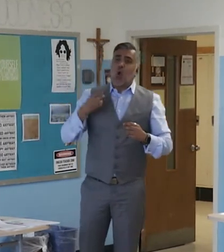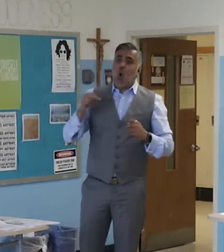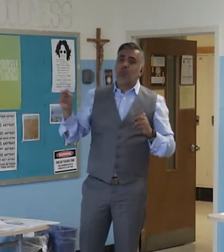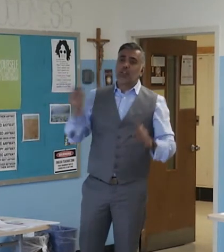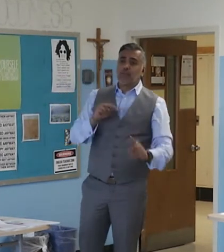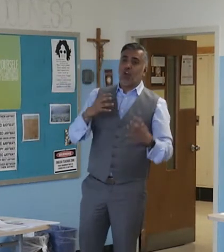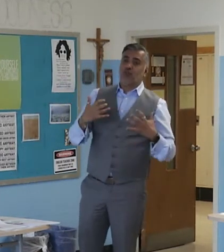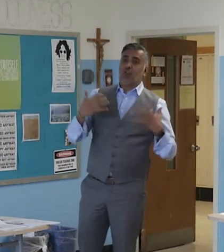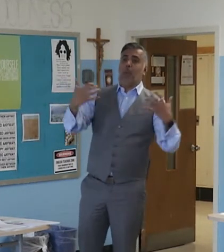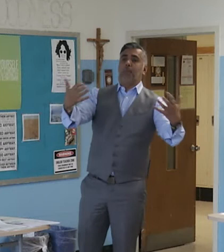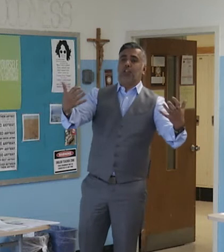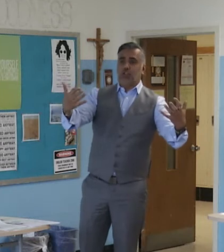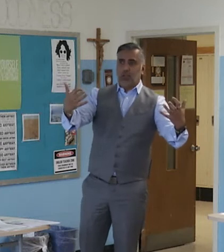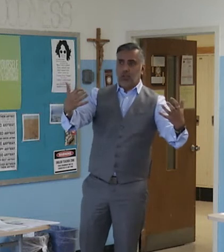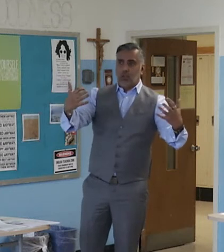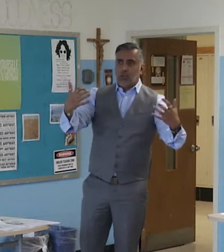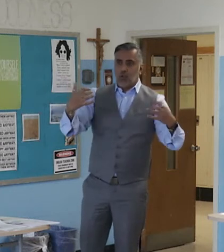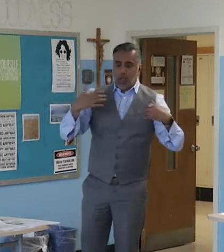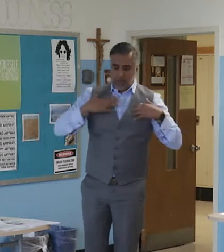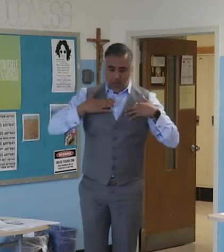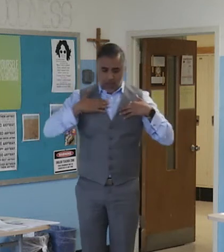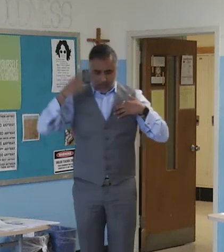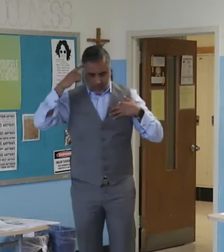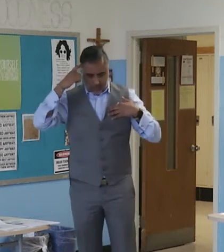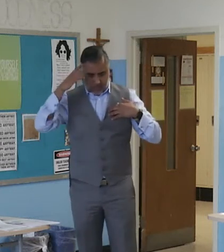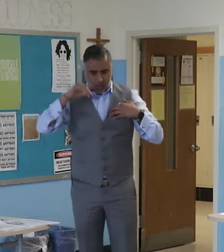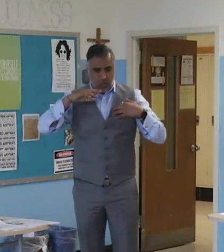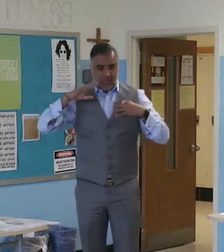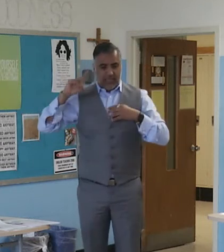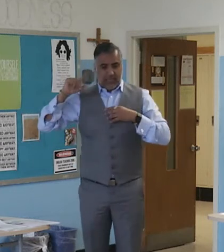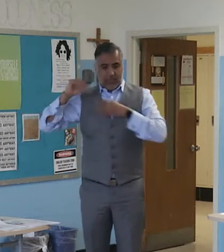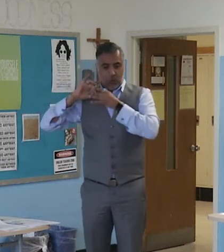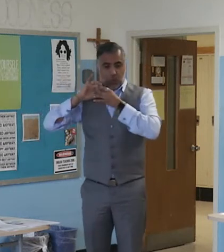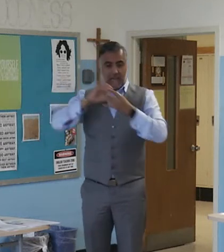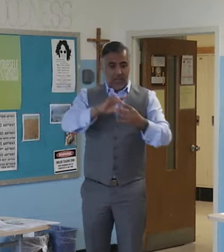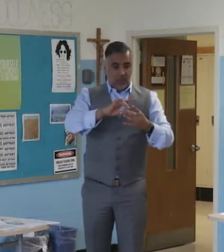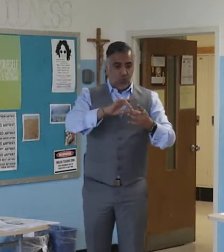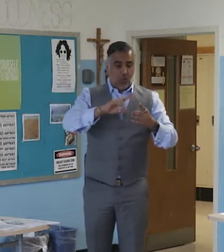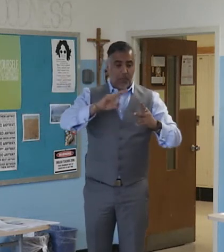which is, that level is, relating disabilities to what the people can't do,